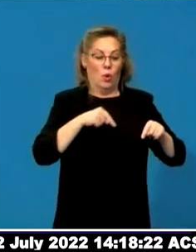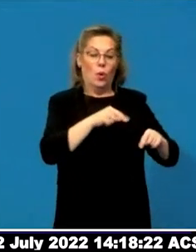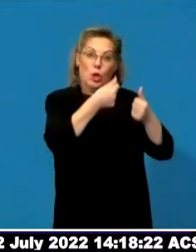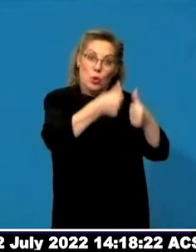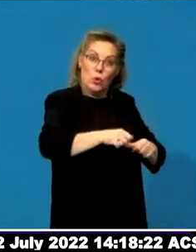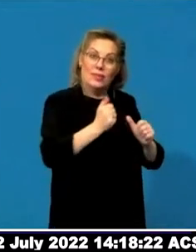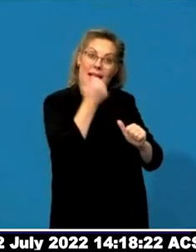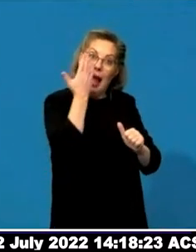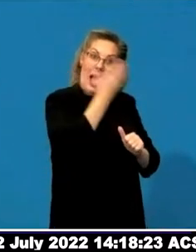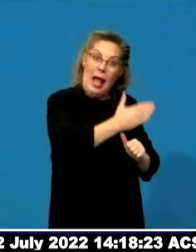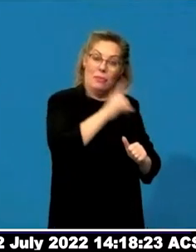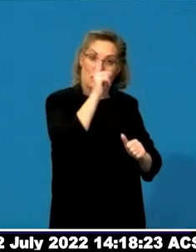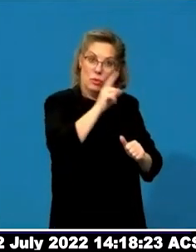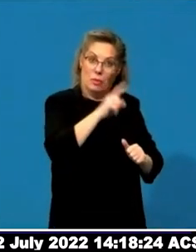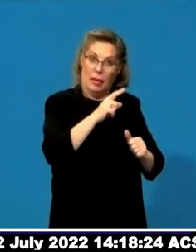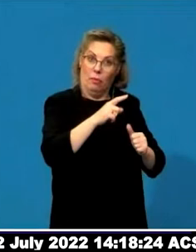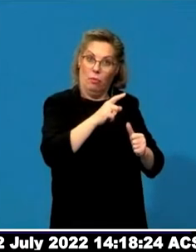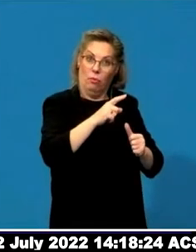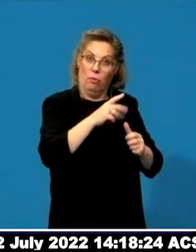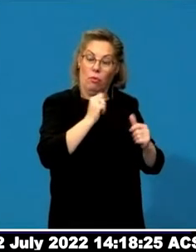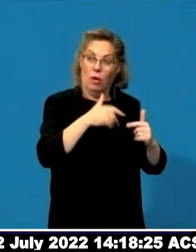We support that idea of someone with language and culture